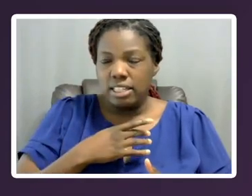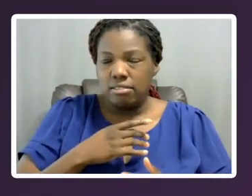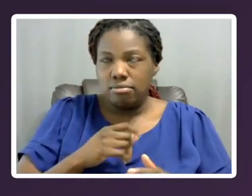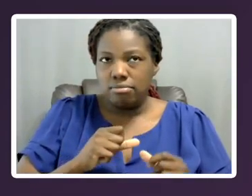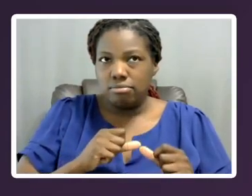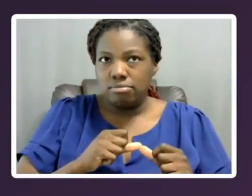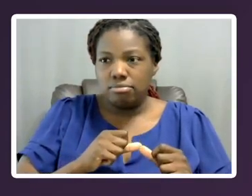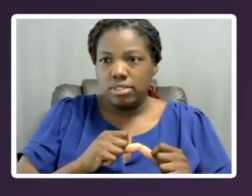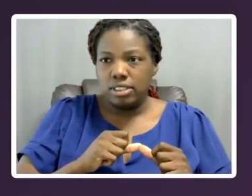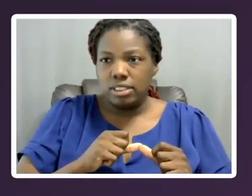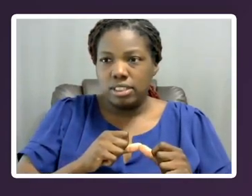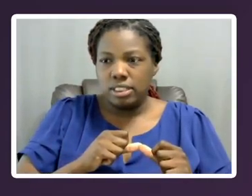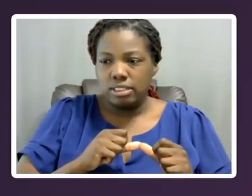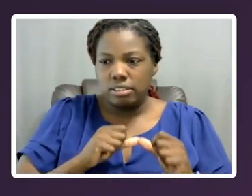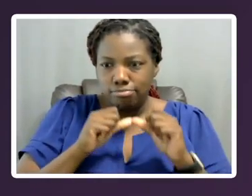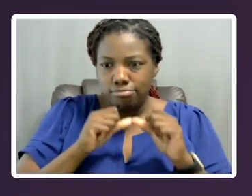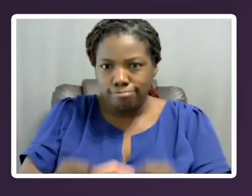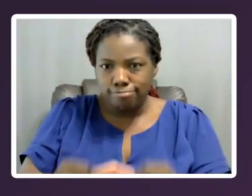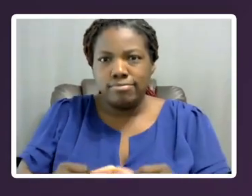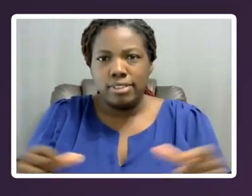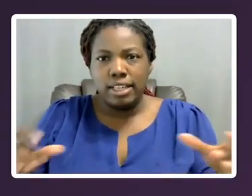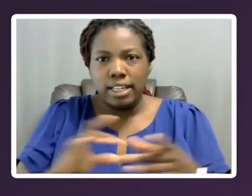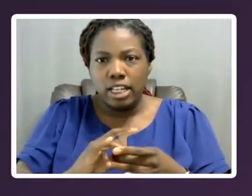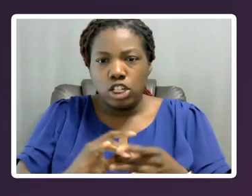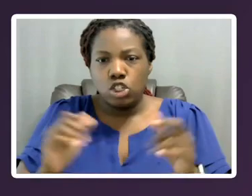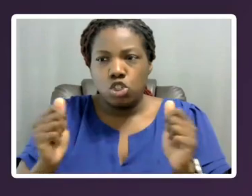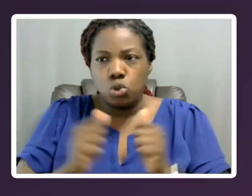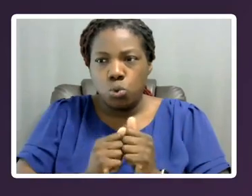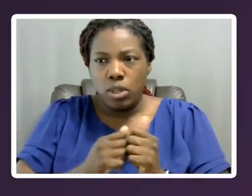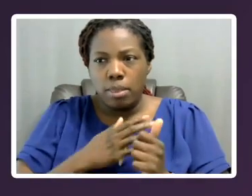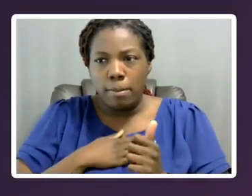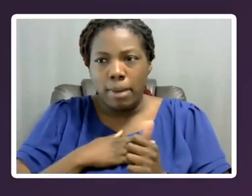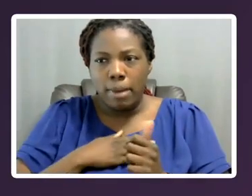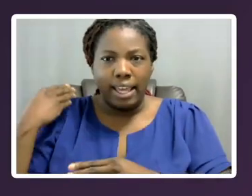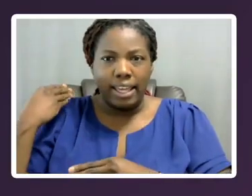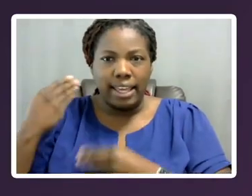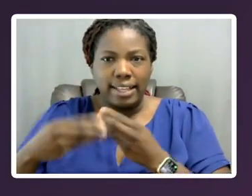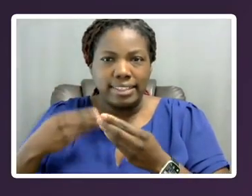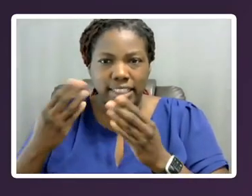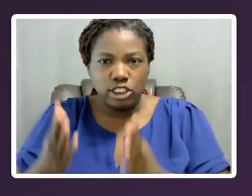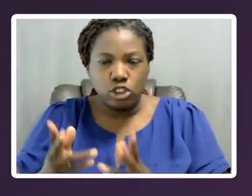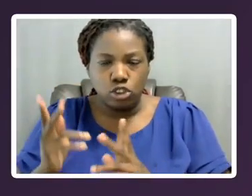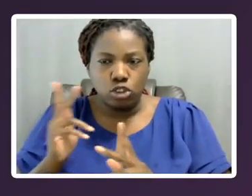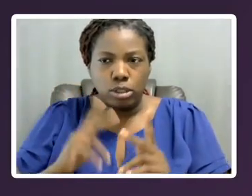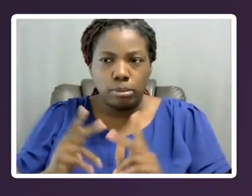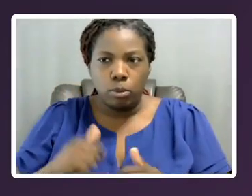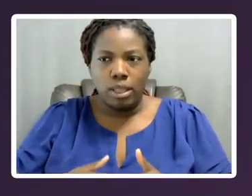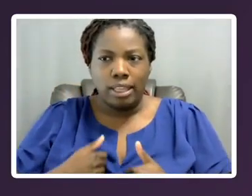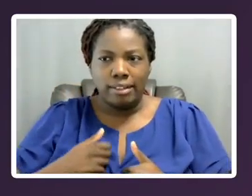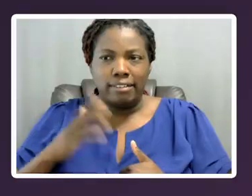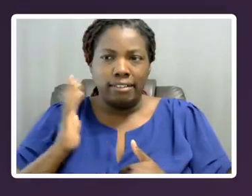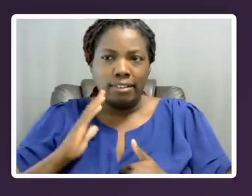connection with my ancestors with, those who have come before, that they were doing this,